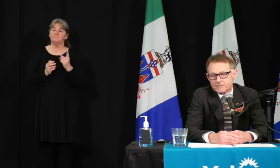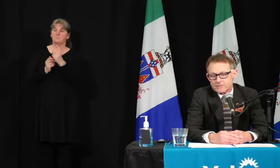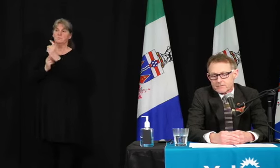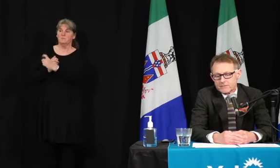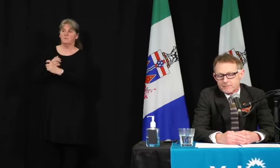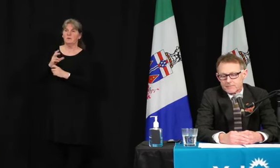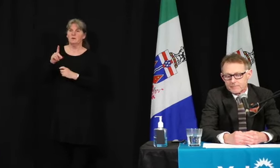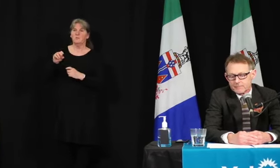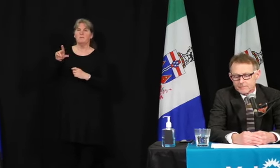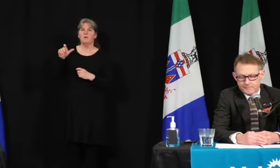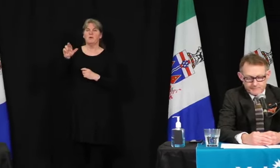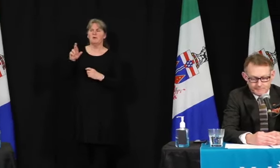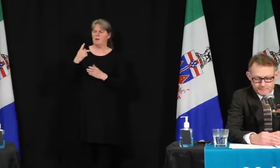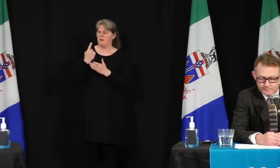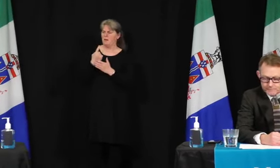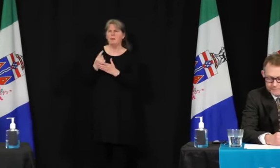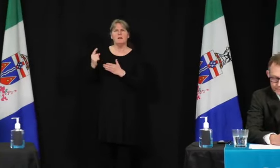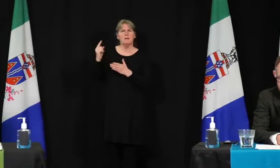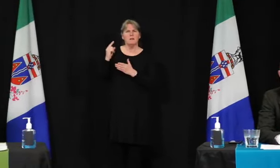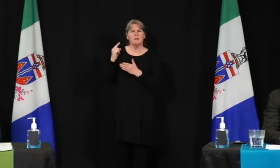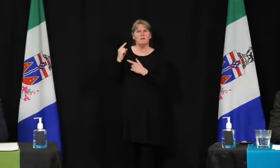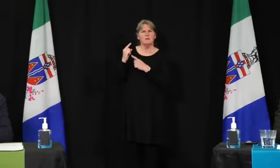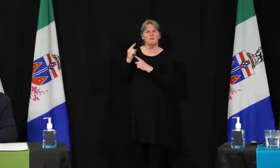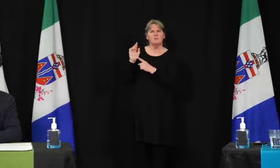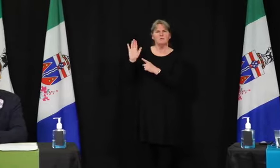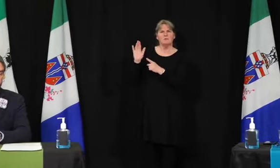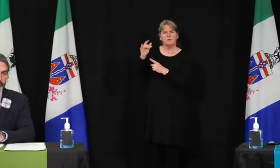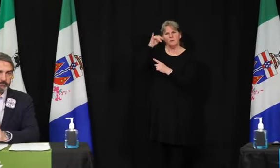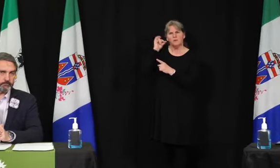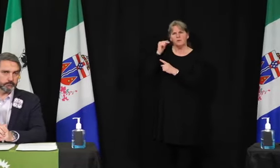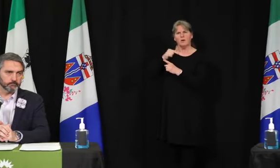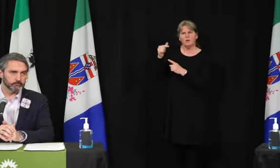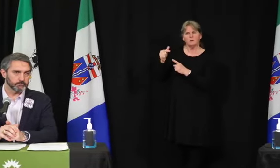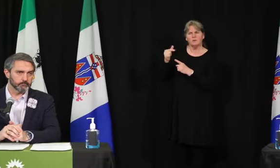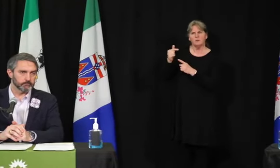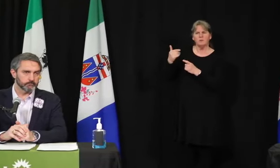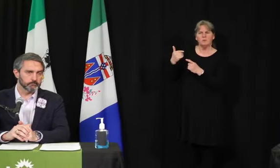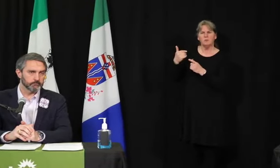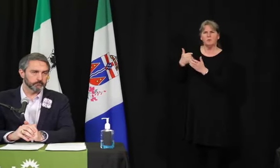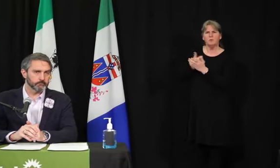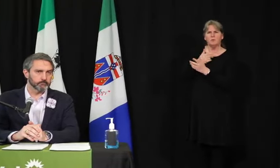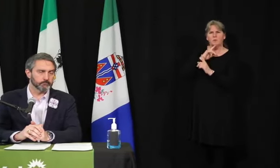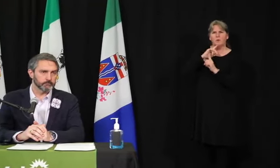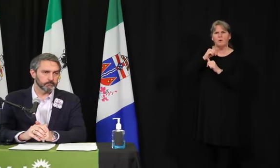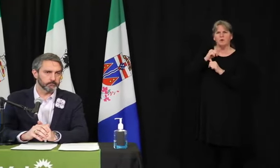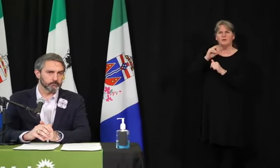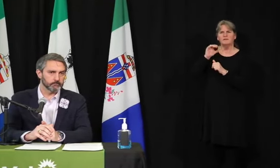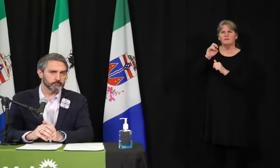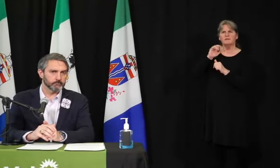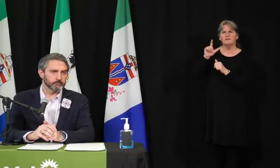Second question for the premier. Last week, your government issued new orders under the civil emergency measures act.